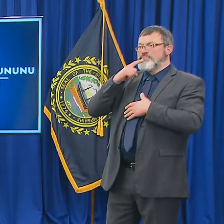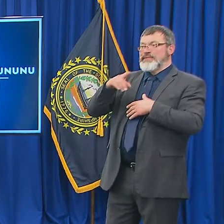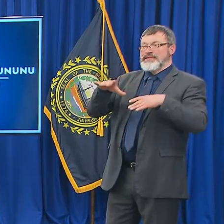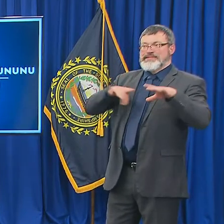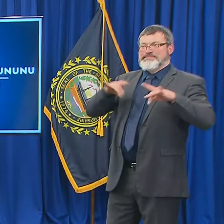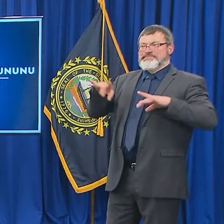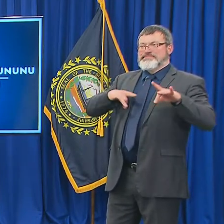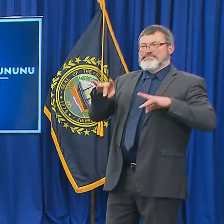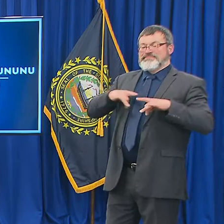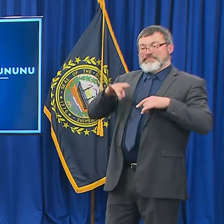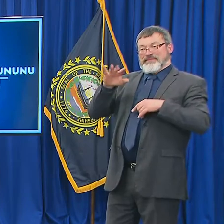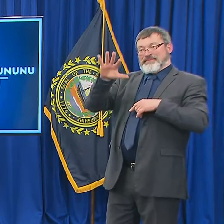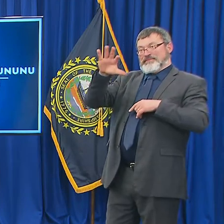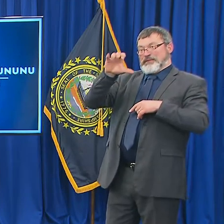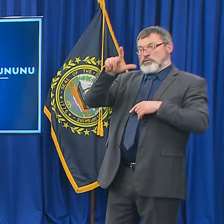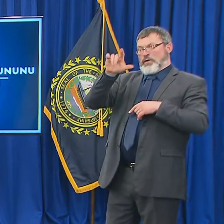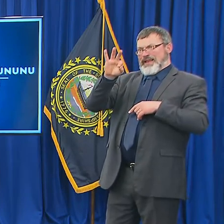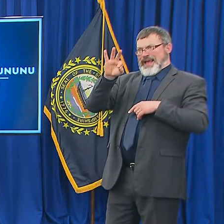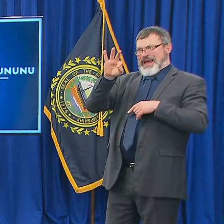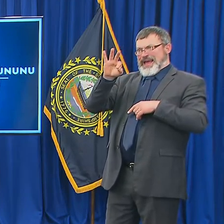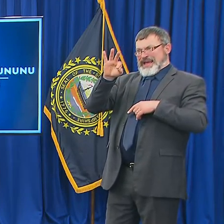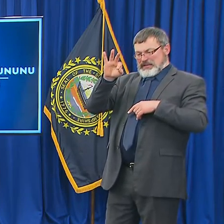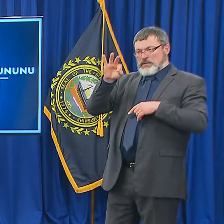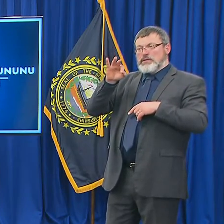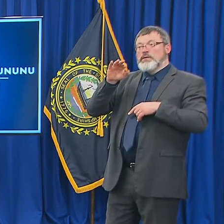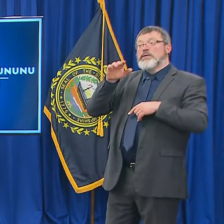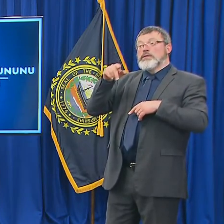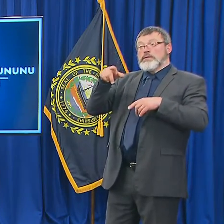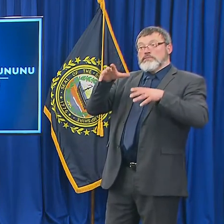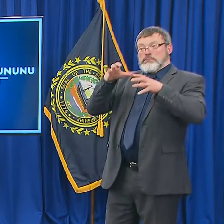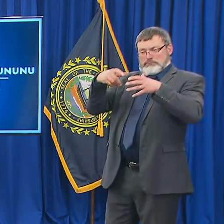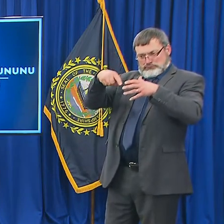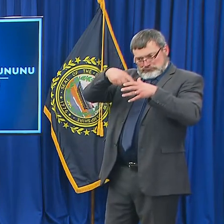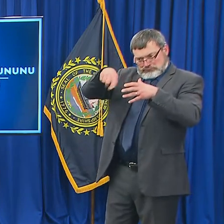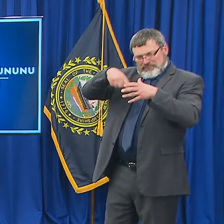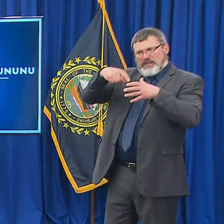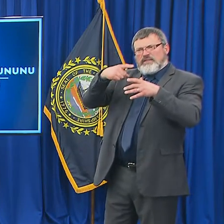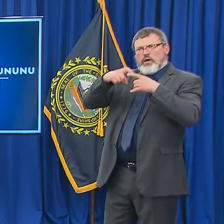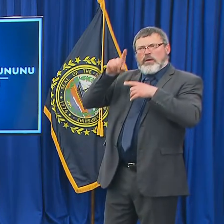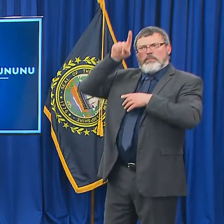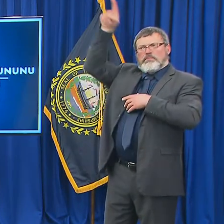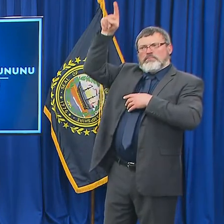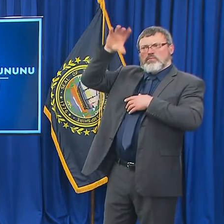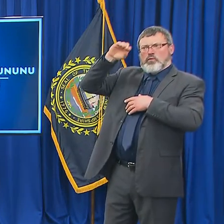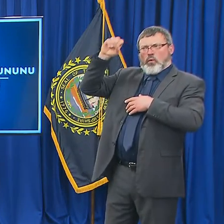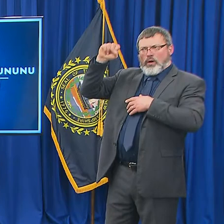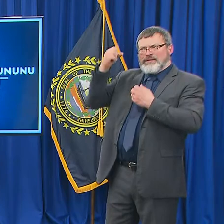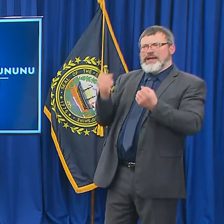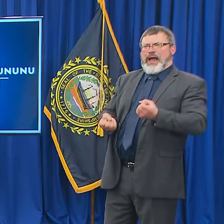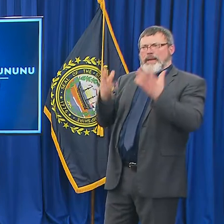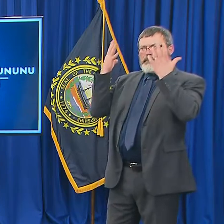Have the federal government help us pay for some of those costs around the covered related issues, whether it be working at the food bank or whatnot.